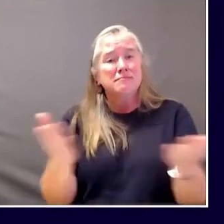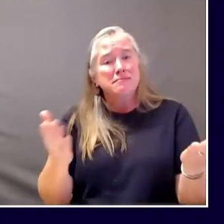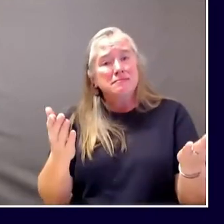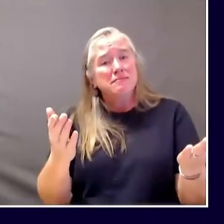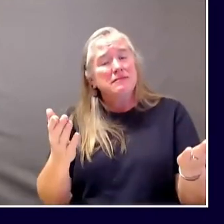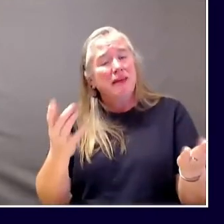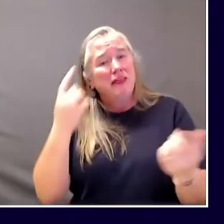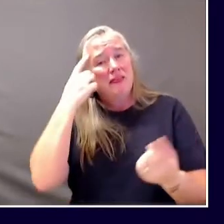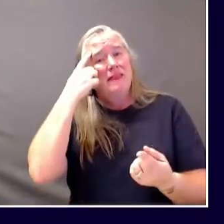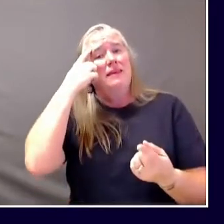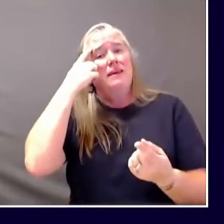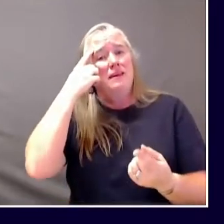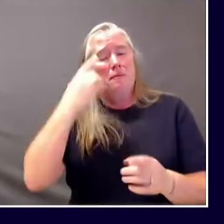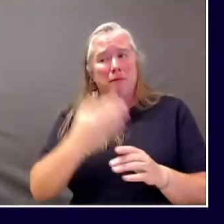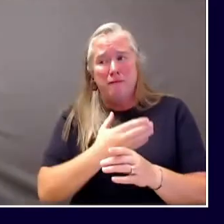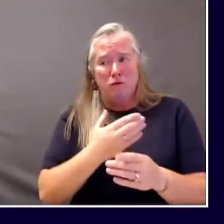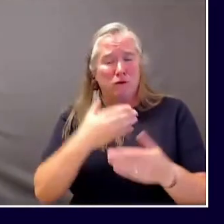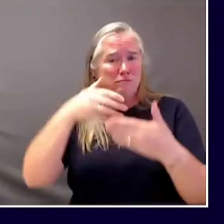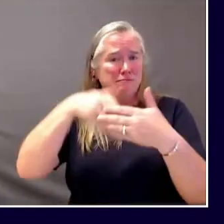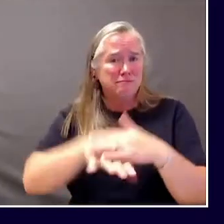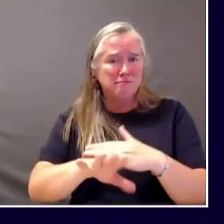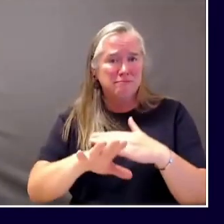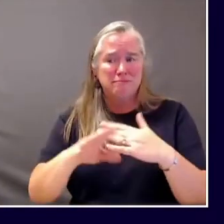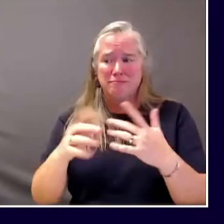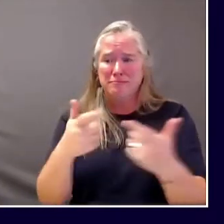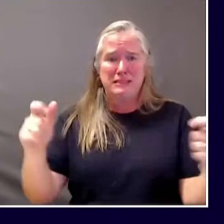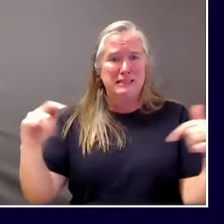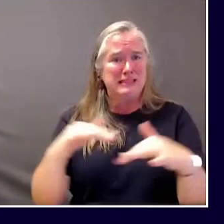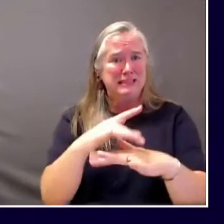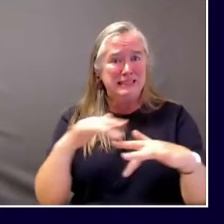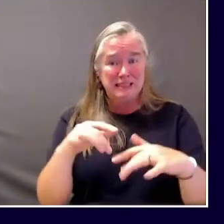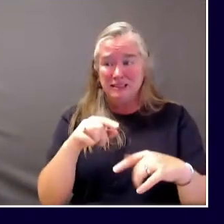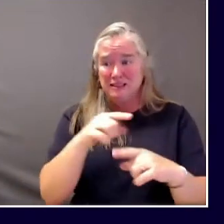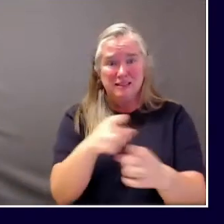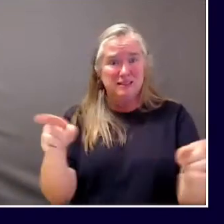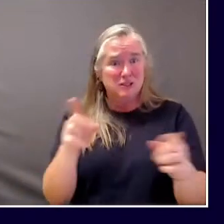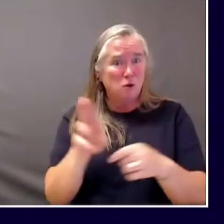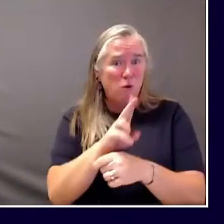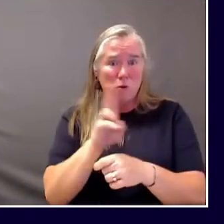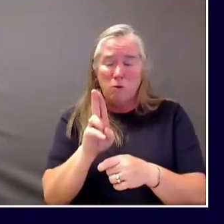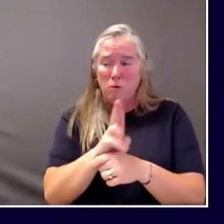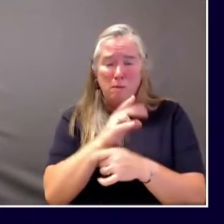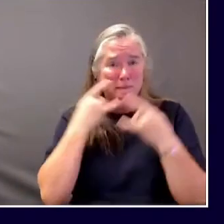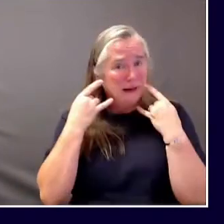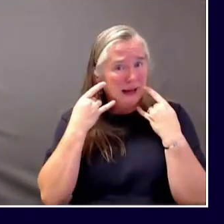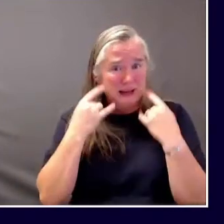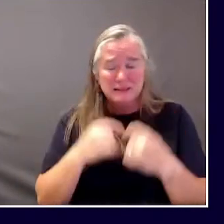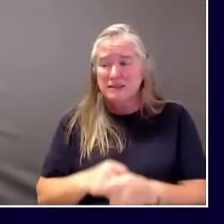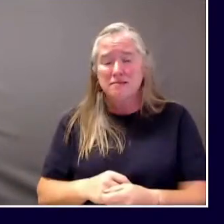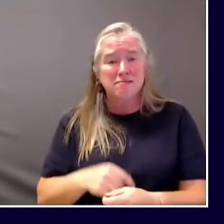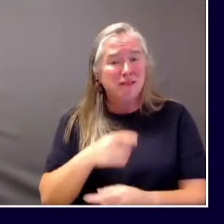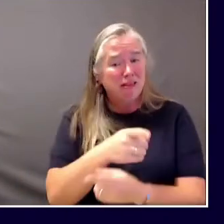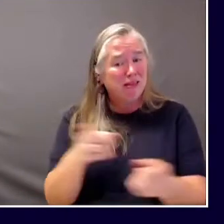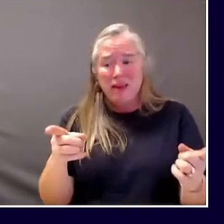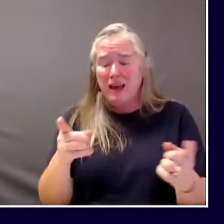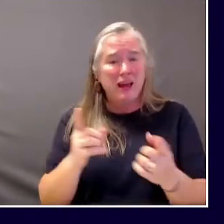gatherings if there isn't